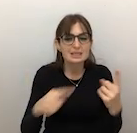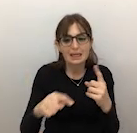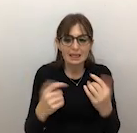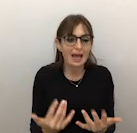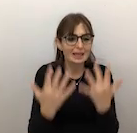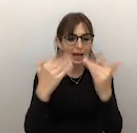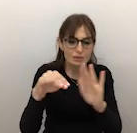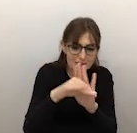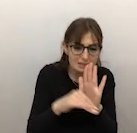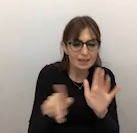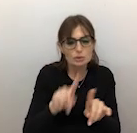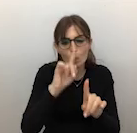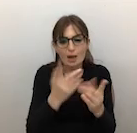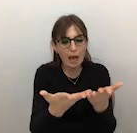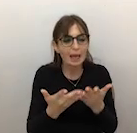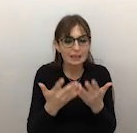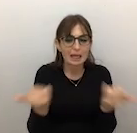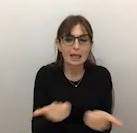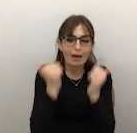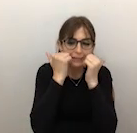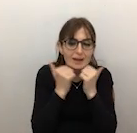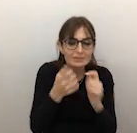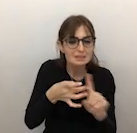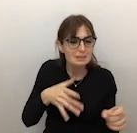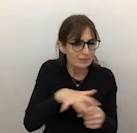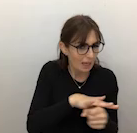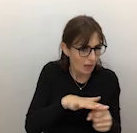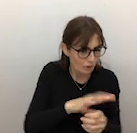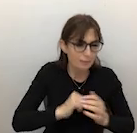or where the auditor cannot get sufficient evidence in a particular area.